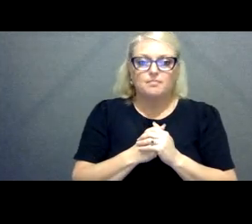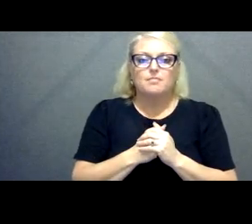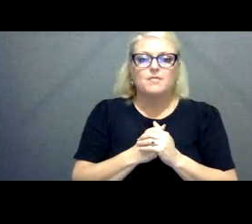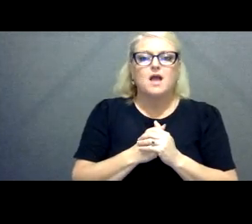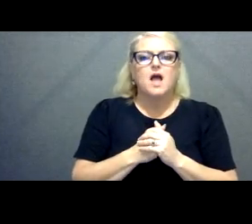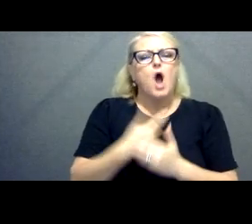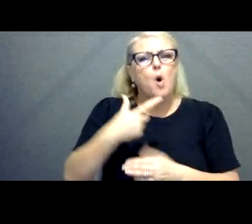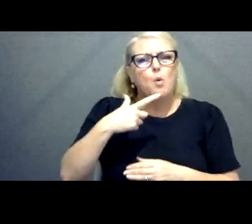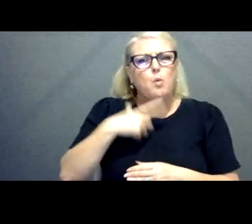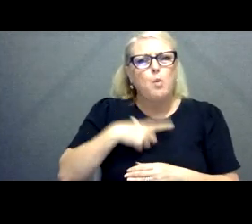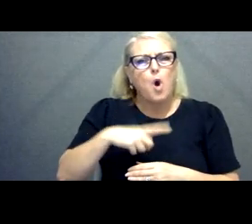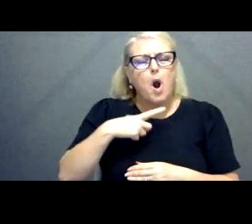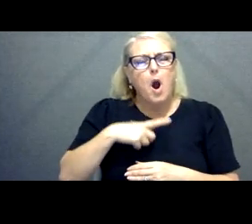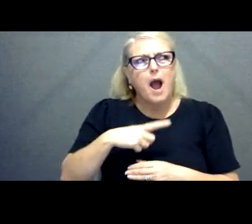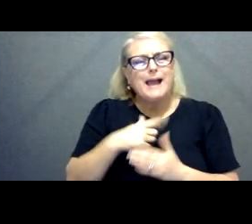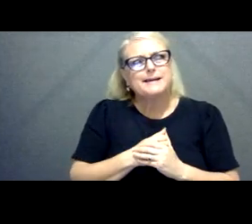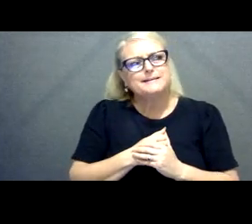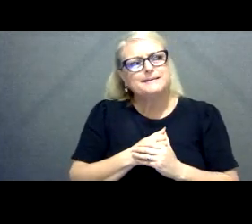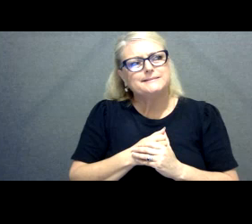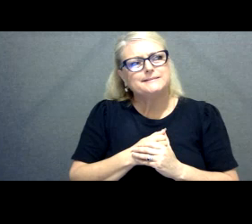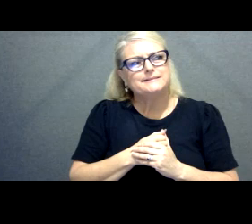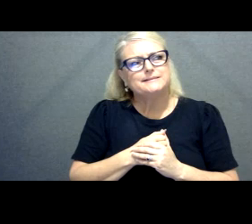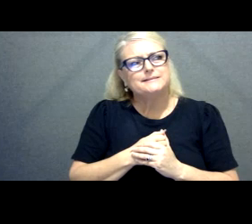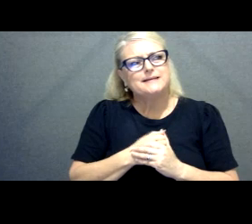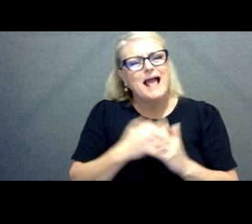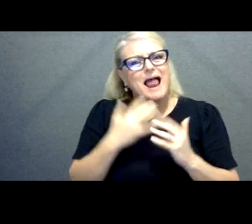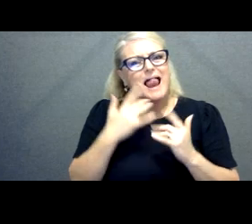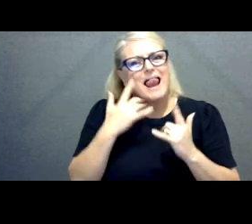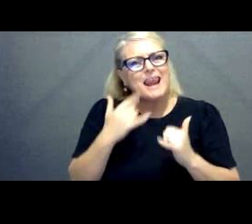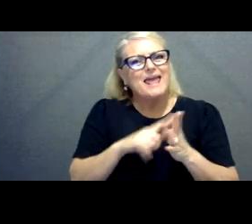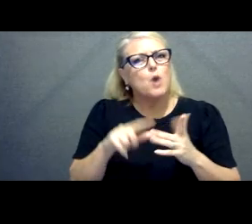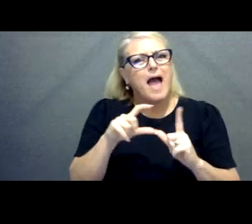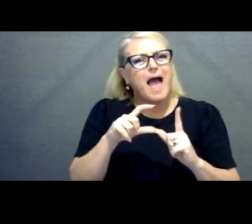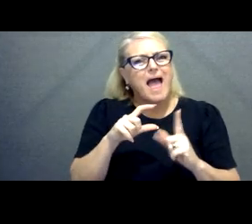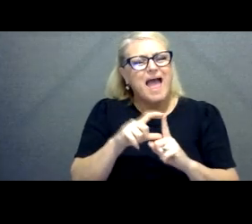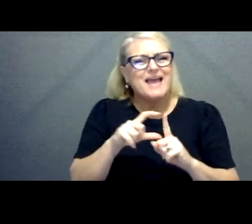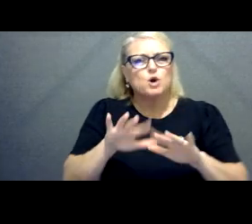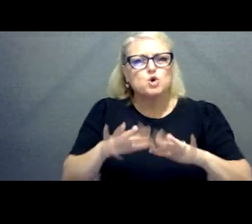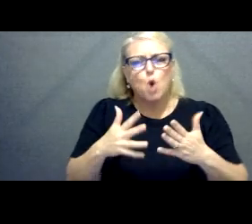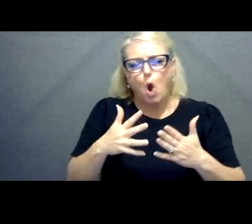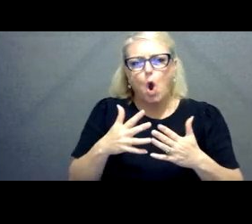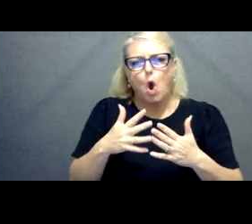account like um potential liabilities or expenses um regarding the the grants that the client might